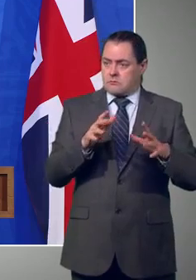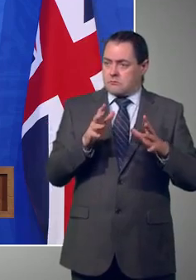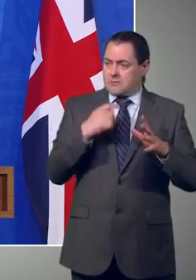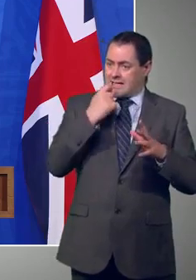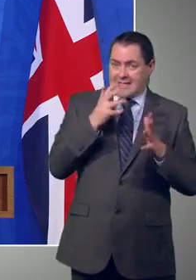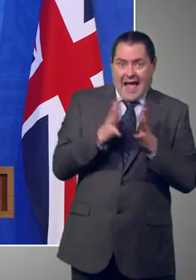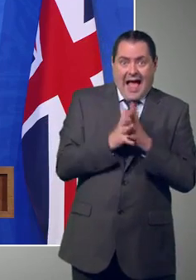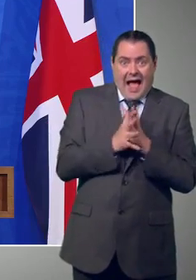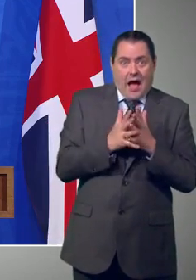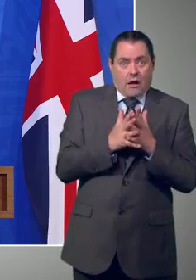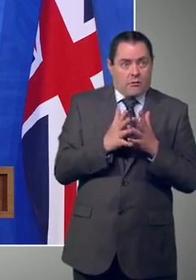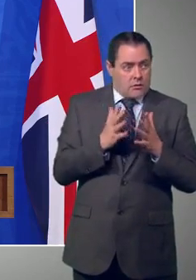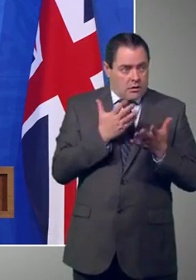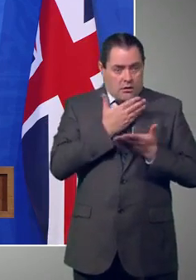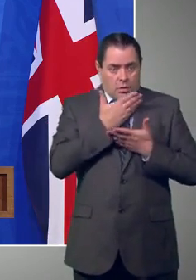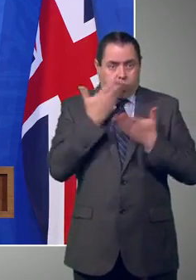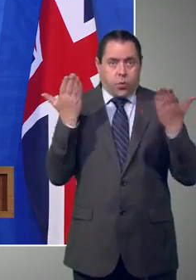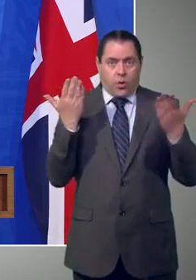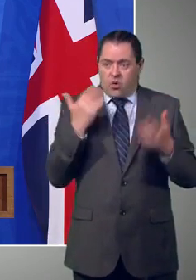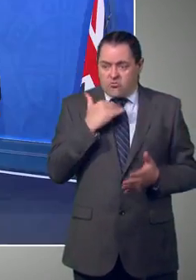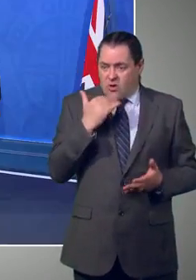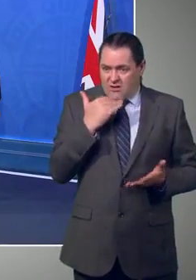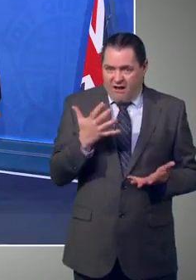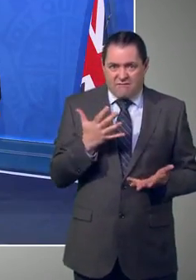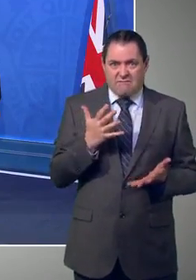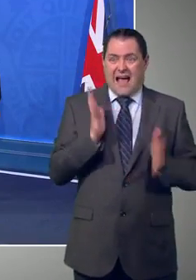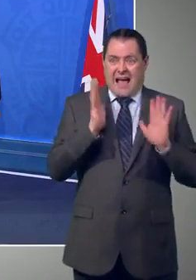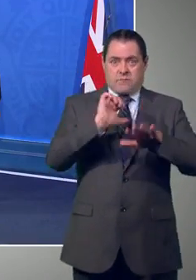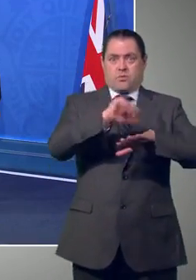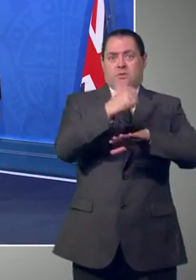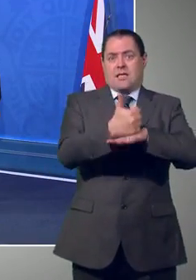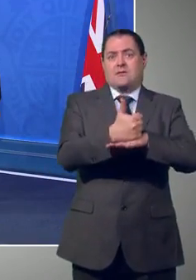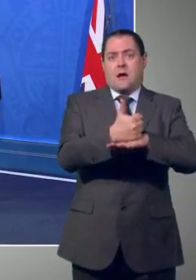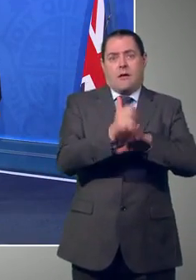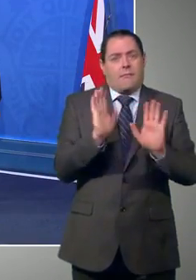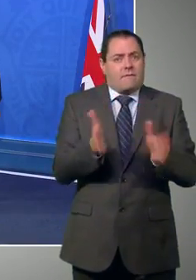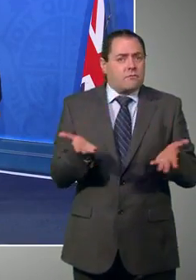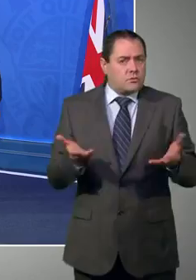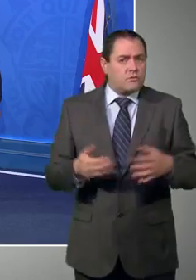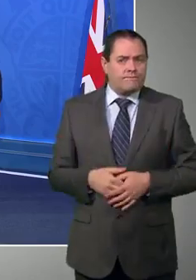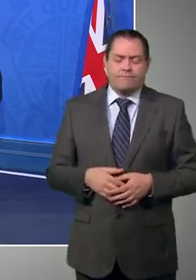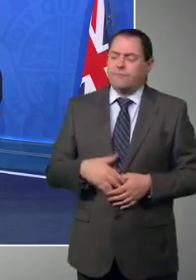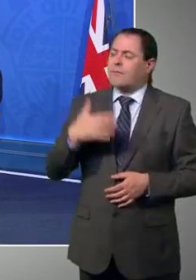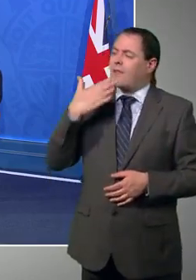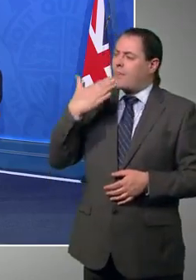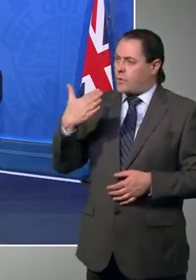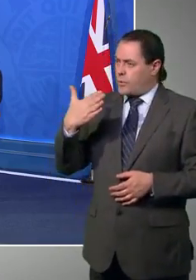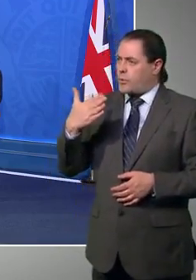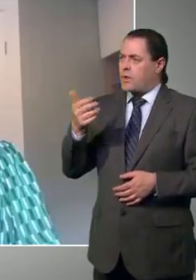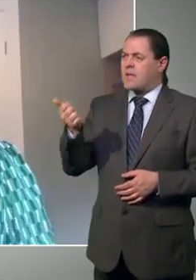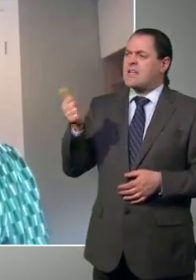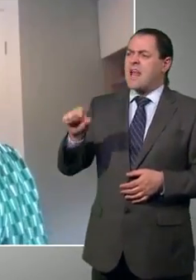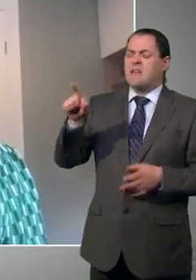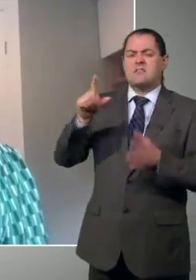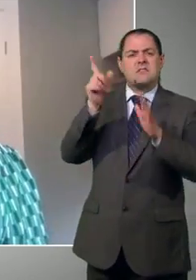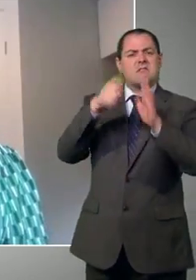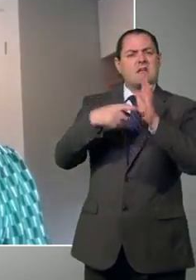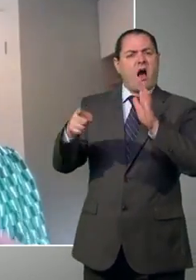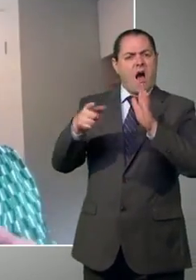place and that's the action that I took thanks very much. The next question is from Beth